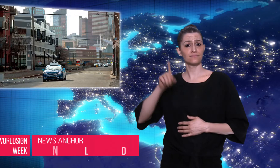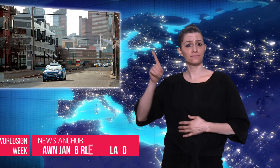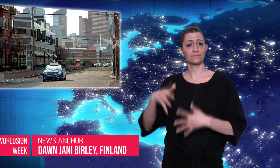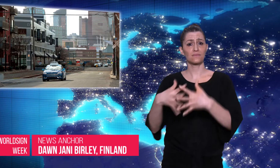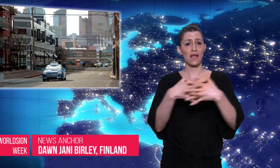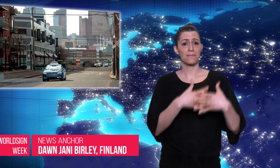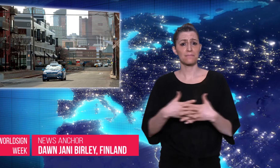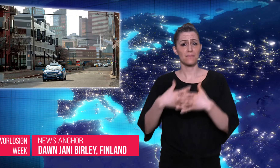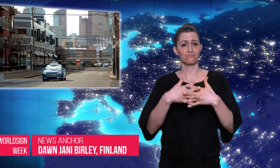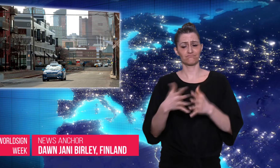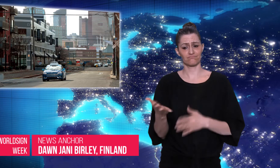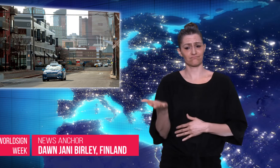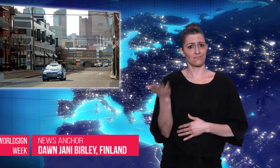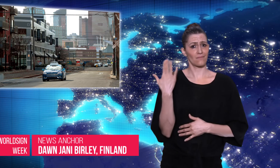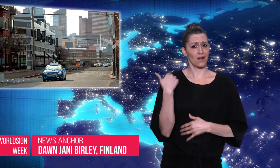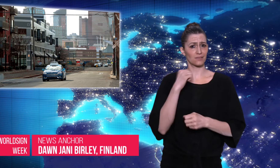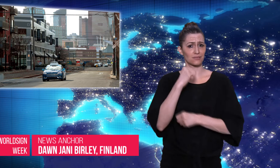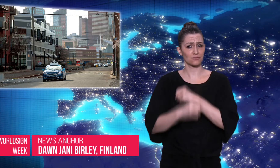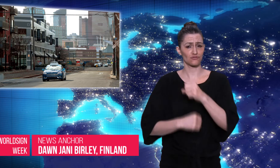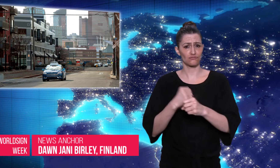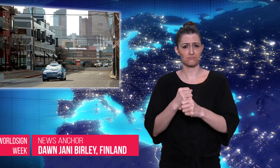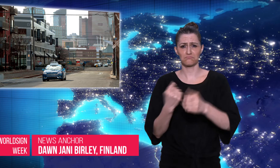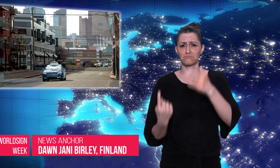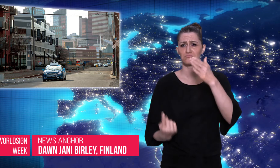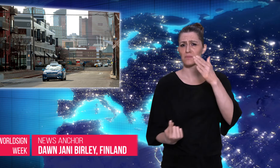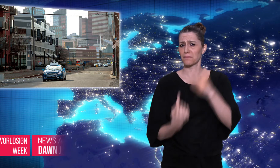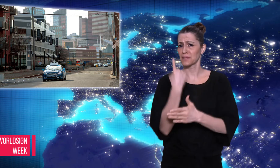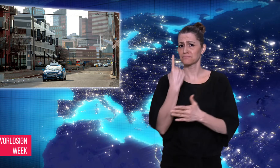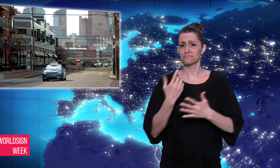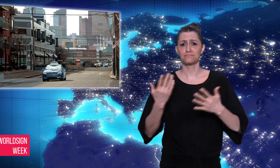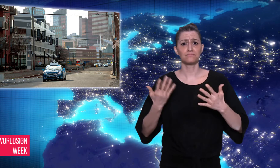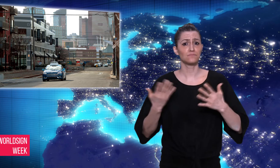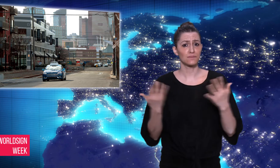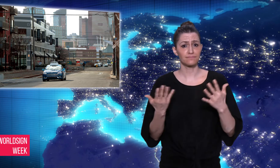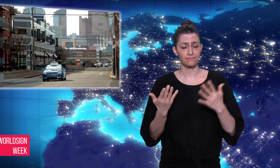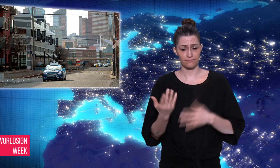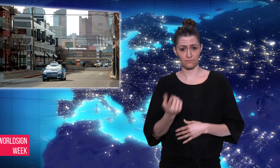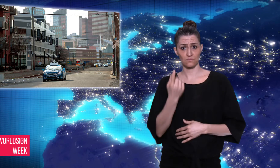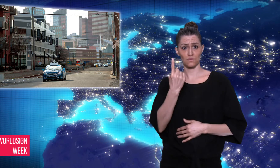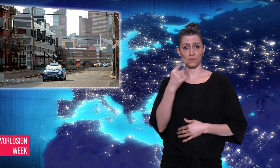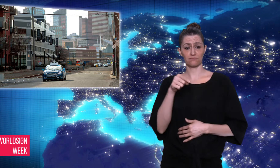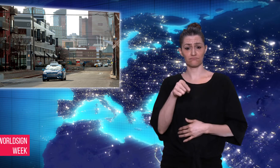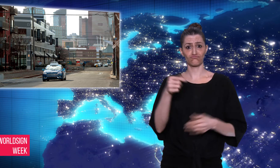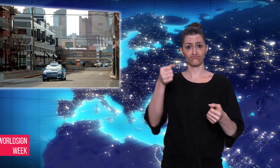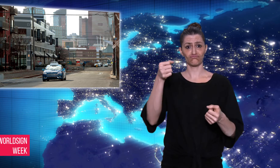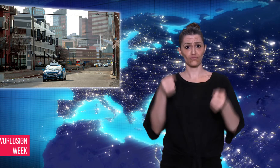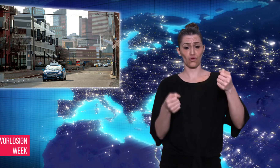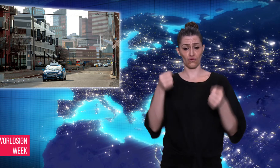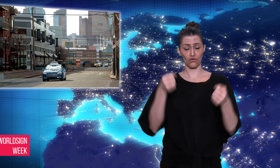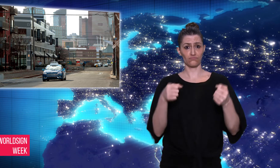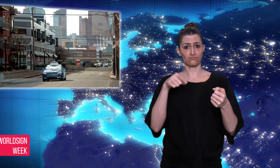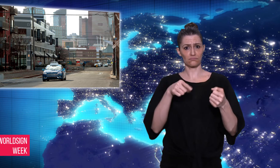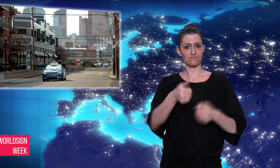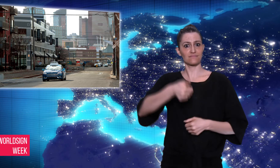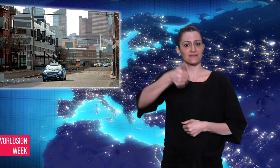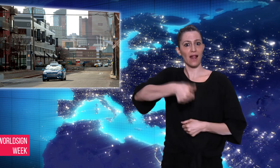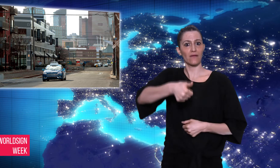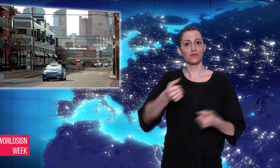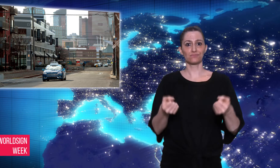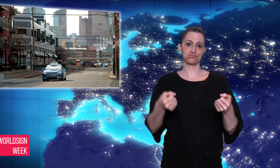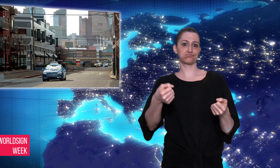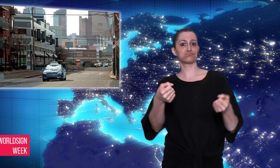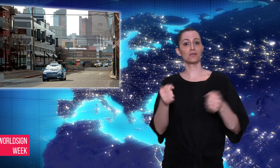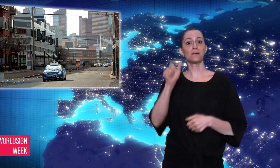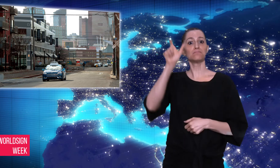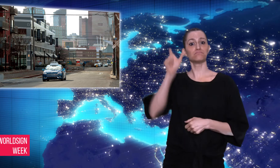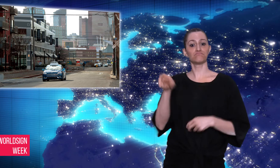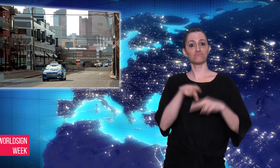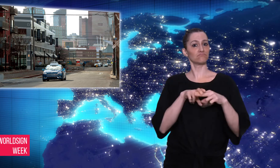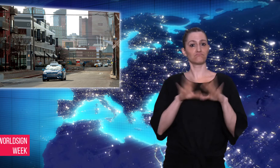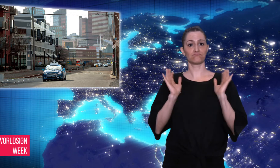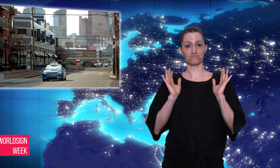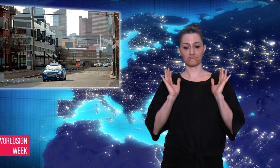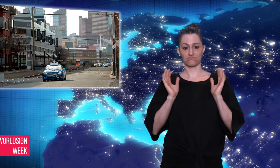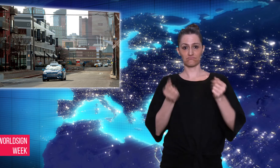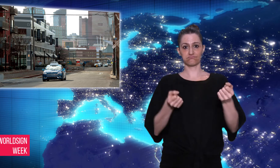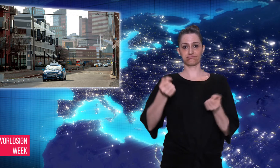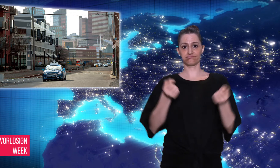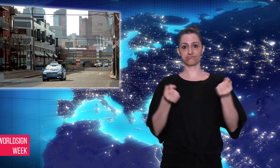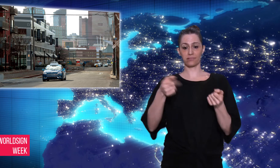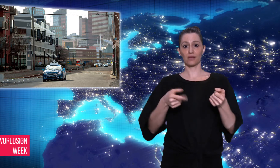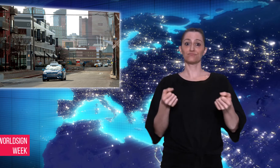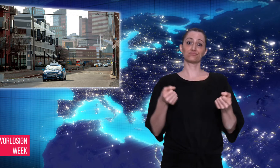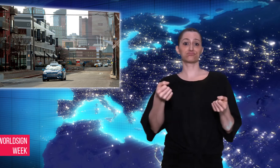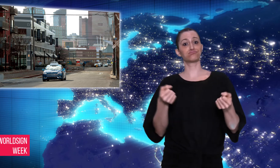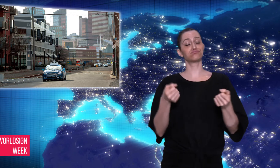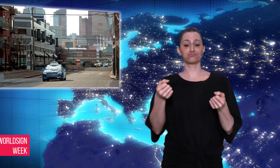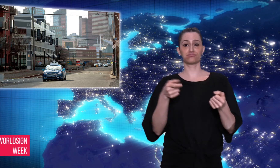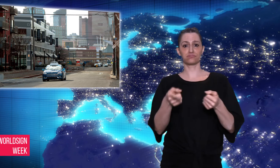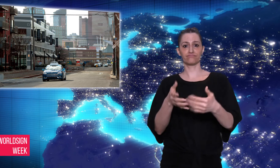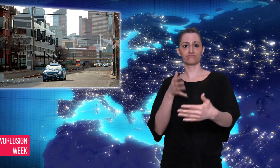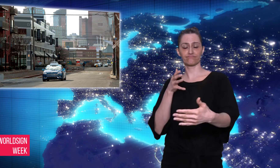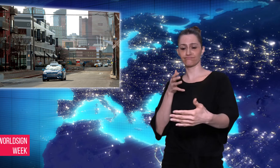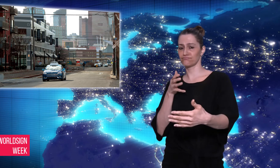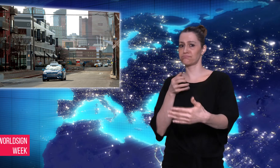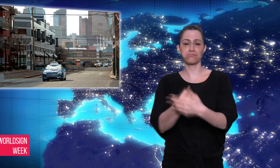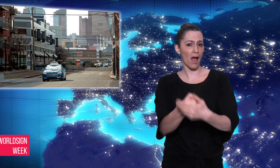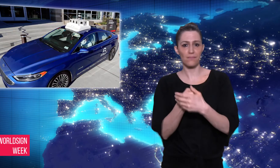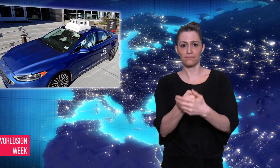Dawn: After a fatal crash by an autonomous vehicle in USA last